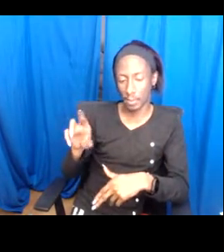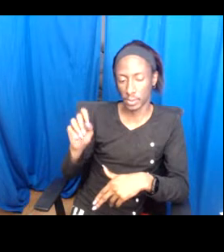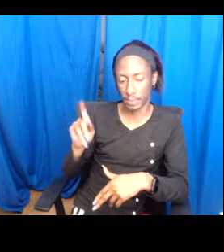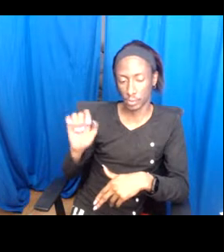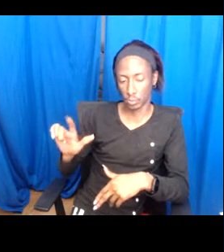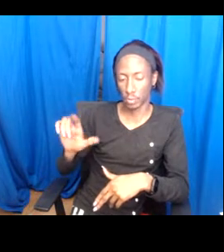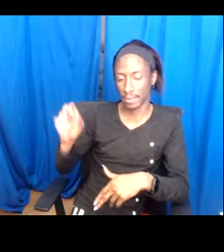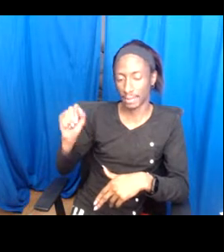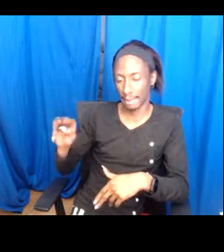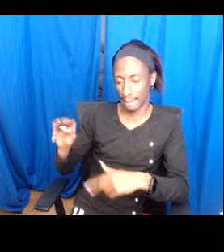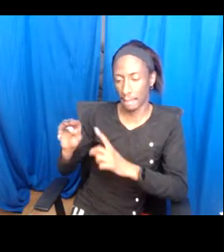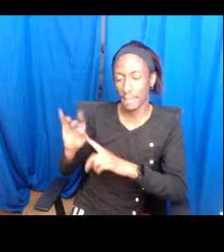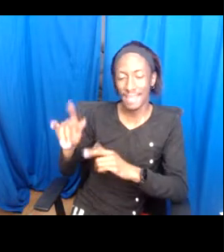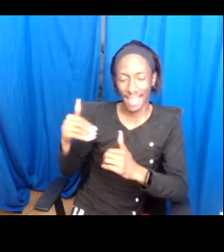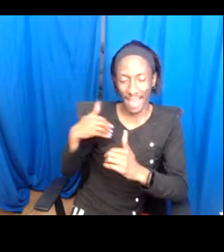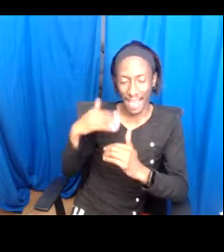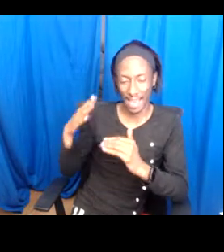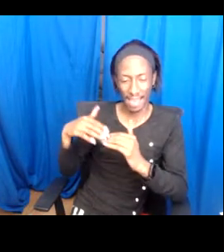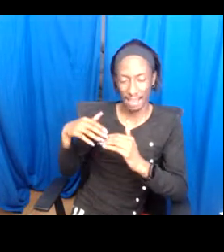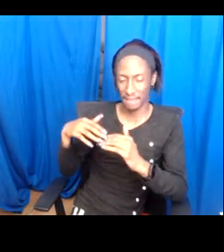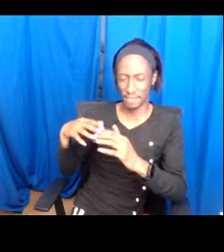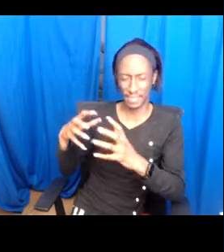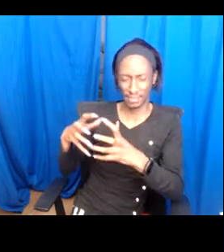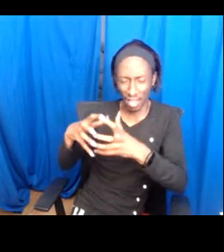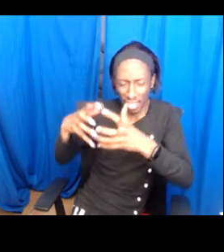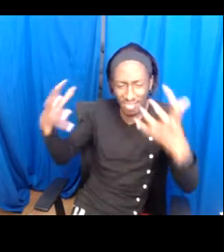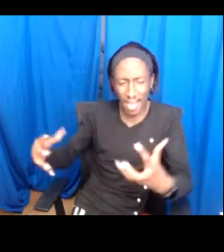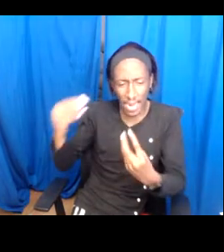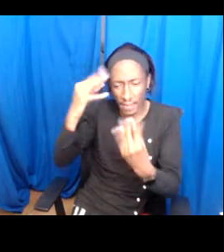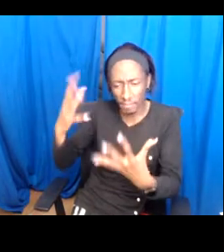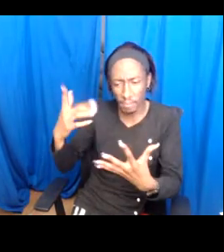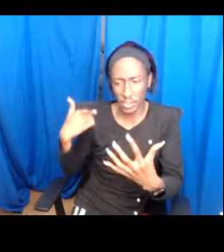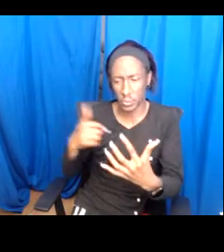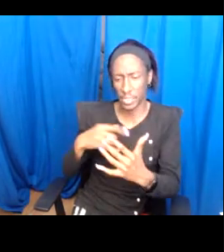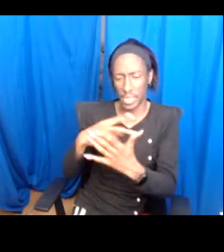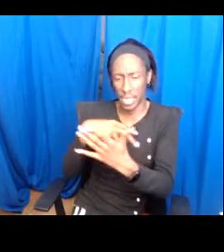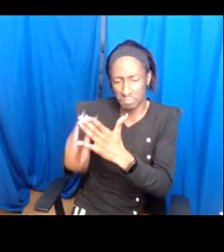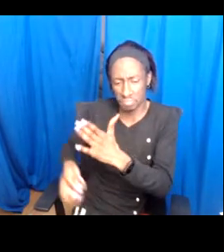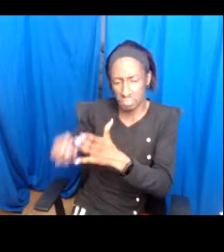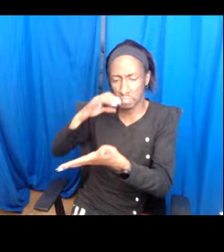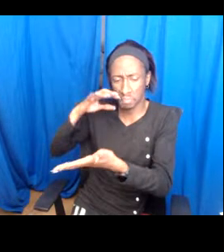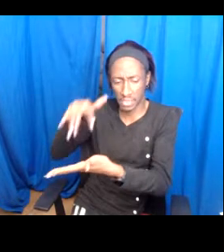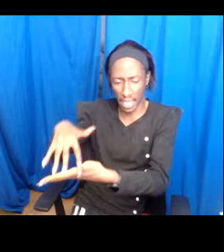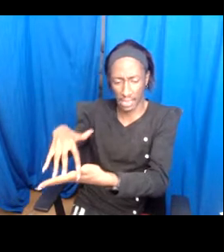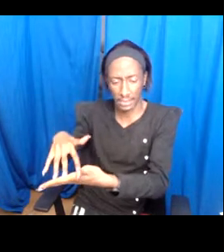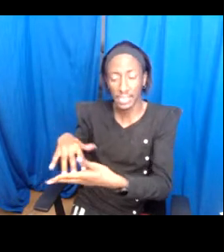or there's just that big stack of information that we can dive into. And so when we think again,